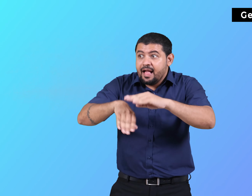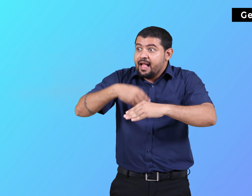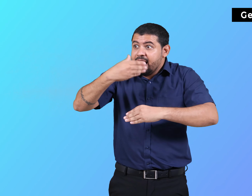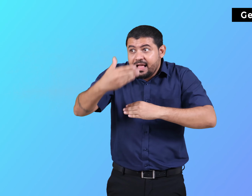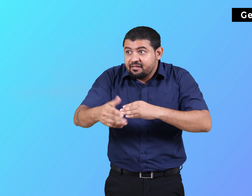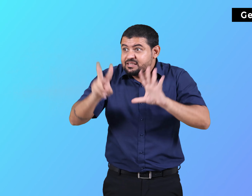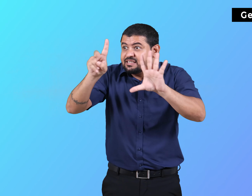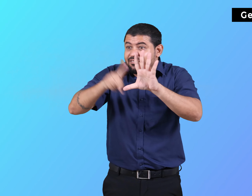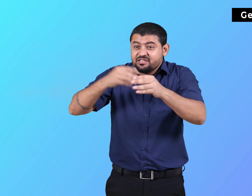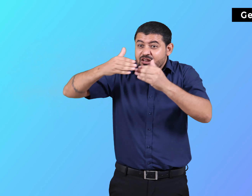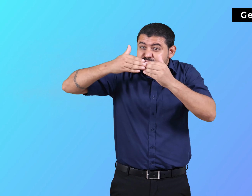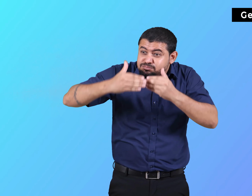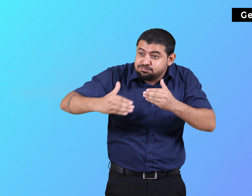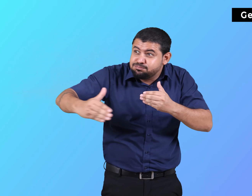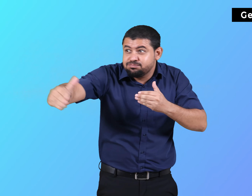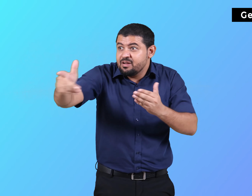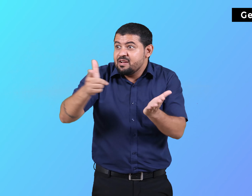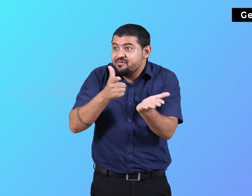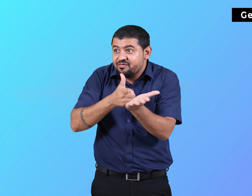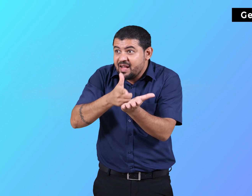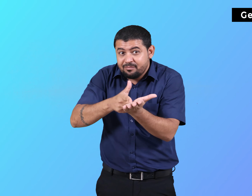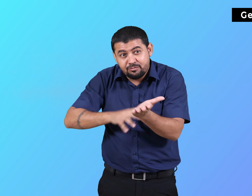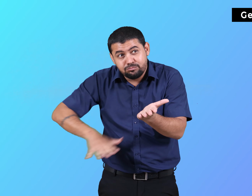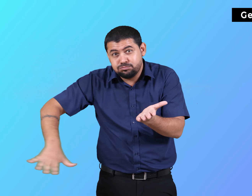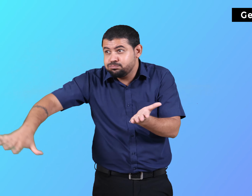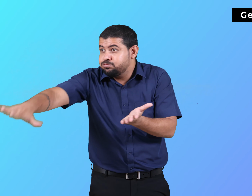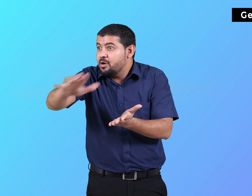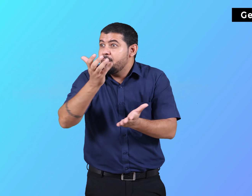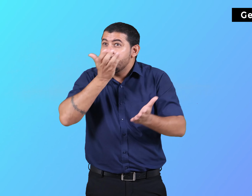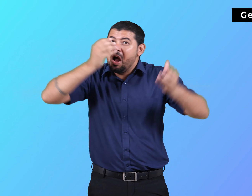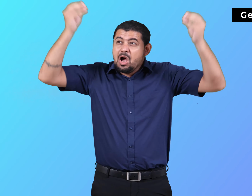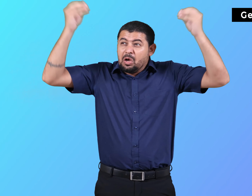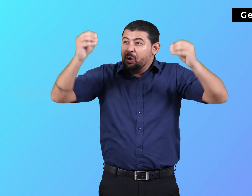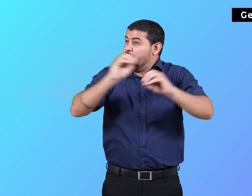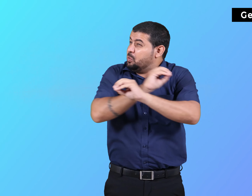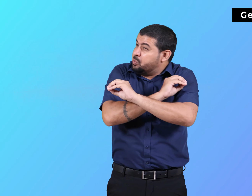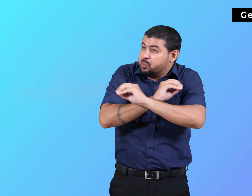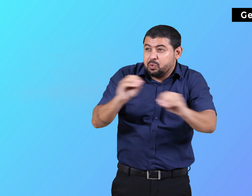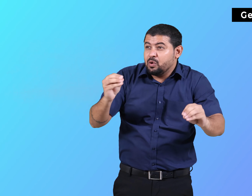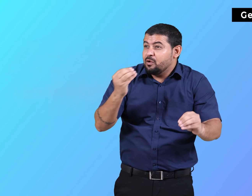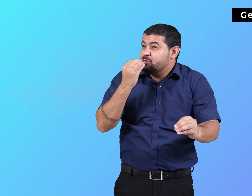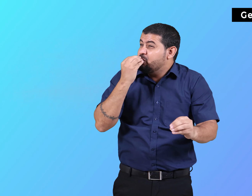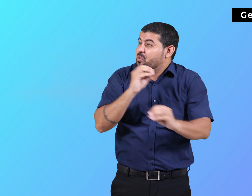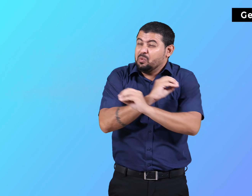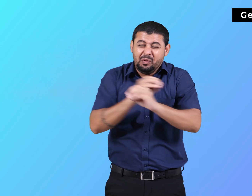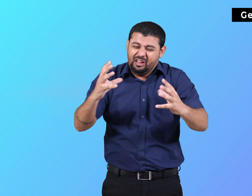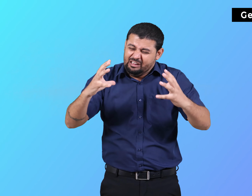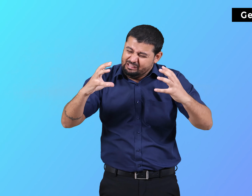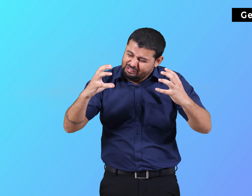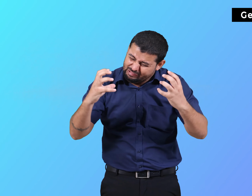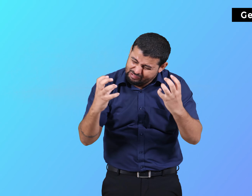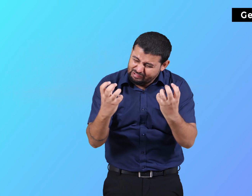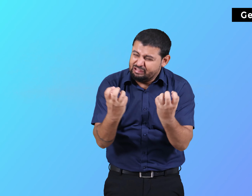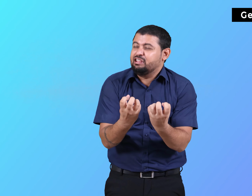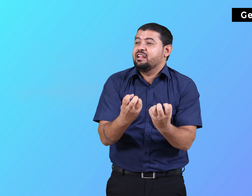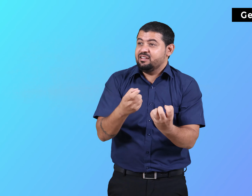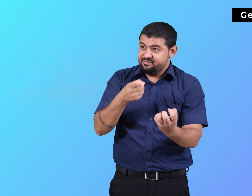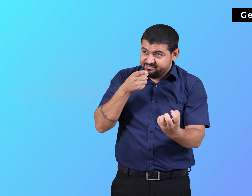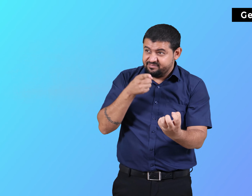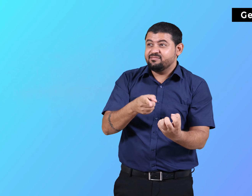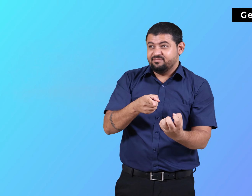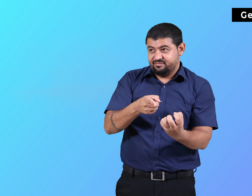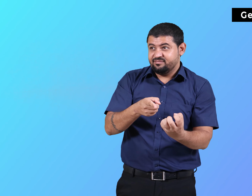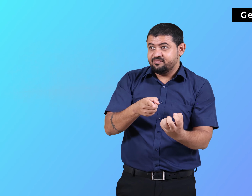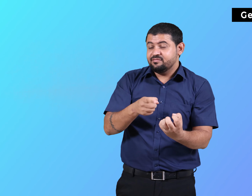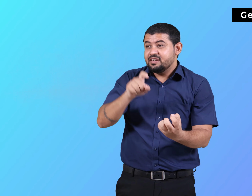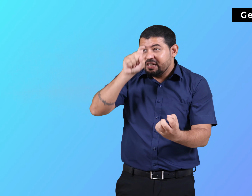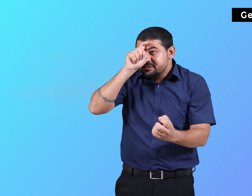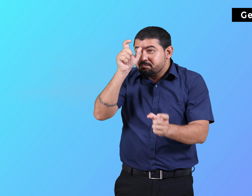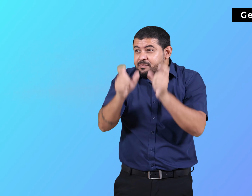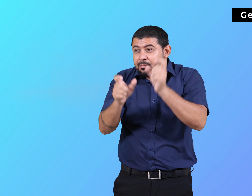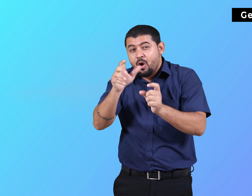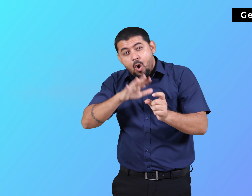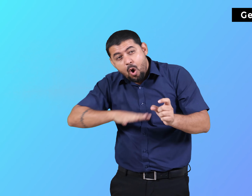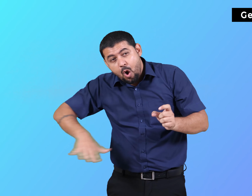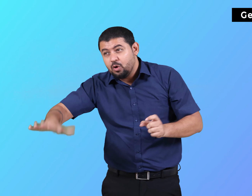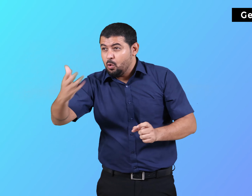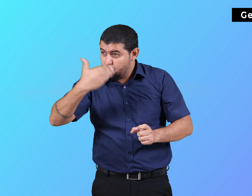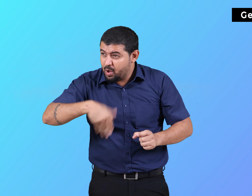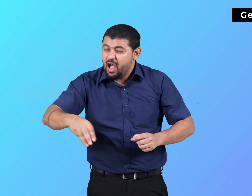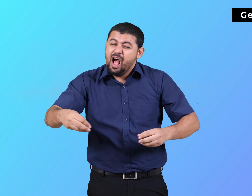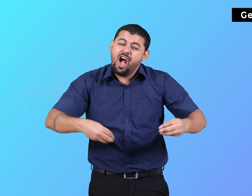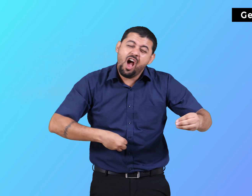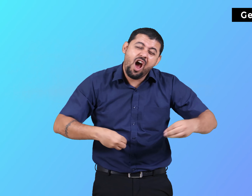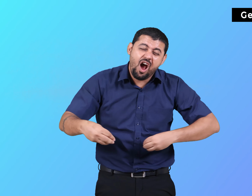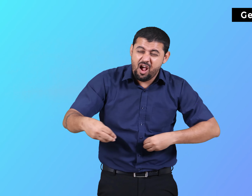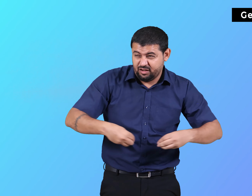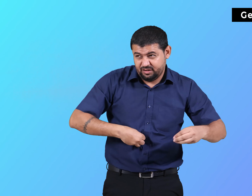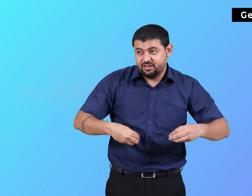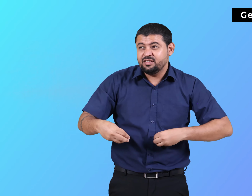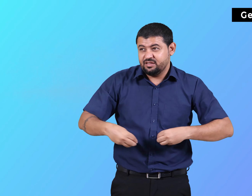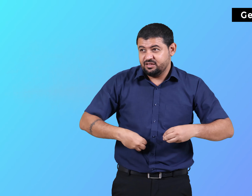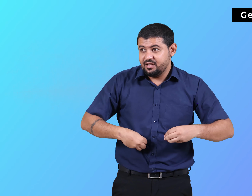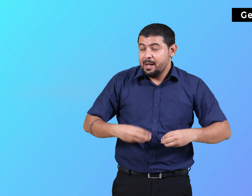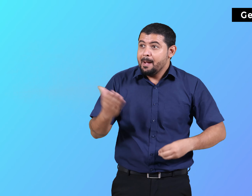But then there will be seven years of famine. The people will be so hungry that they will forget how much food was in Egypt before.